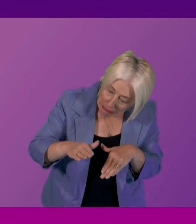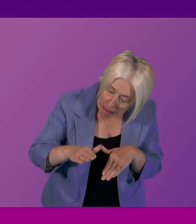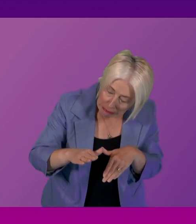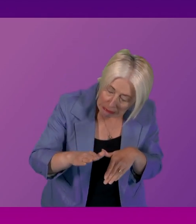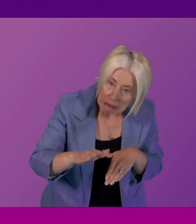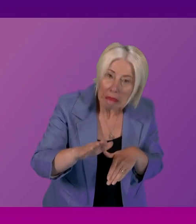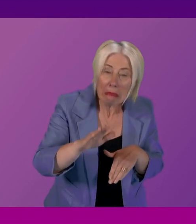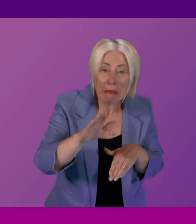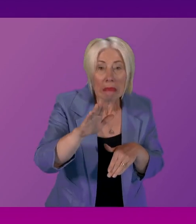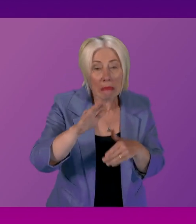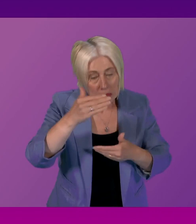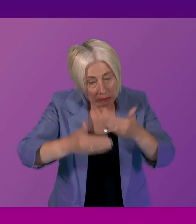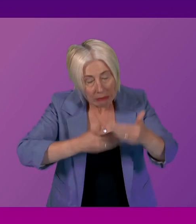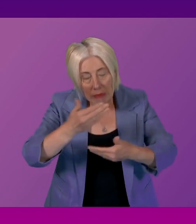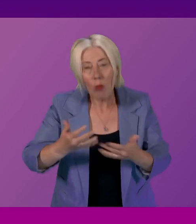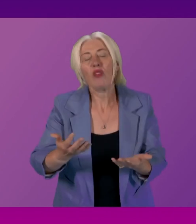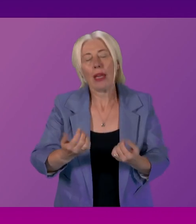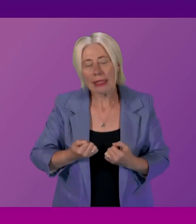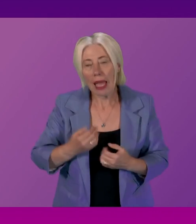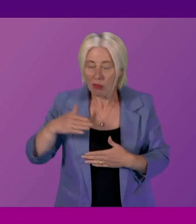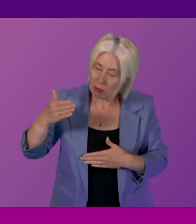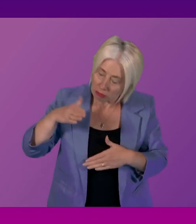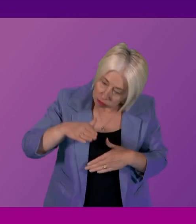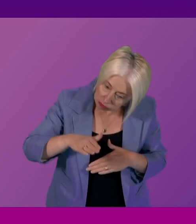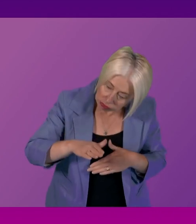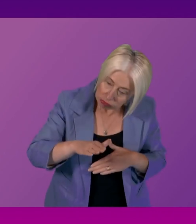We have to accept that recovery will take a number of years.